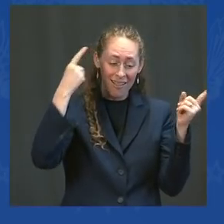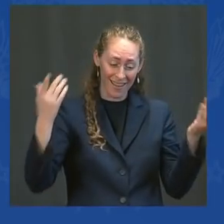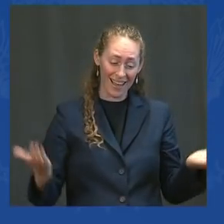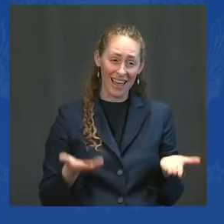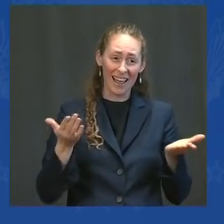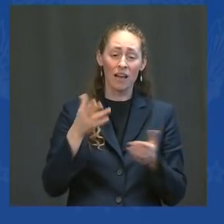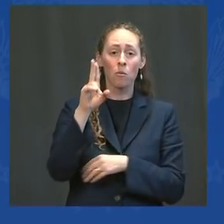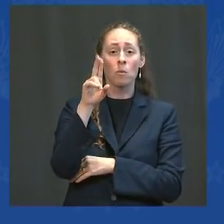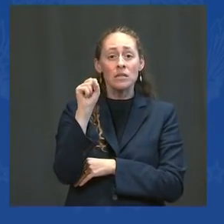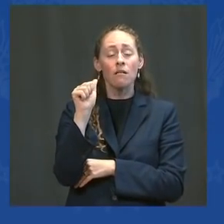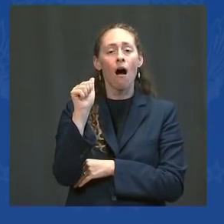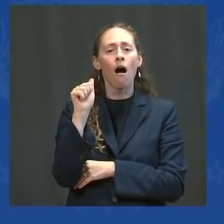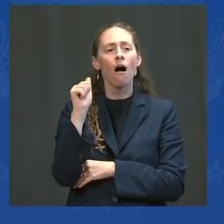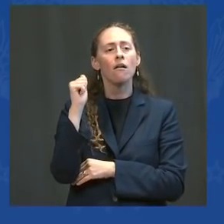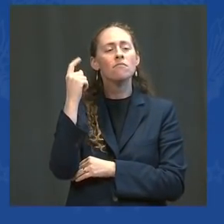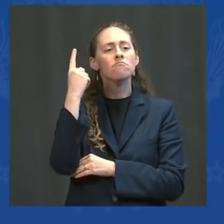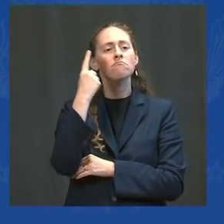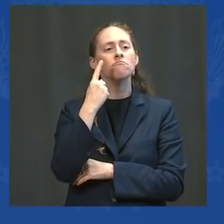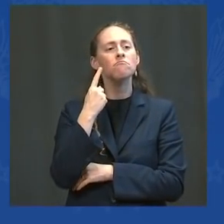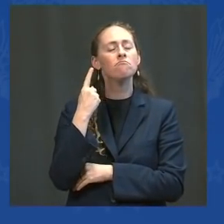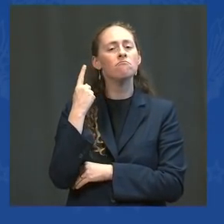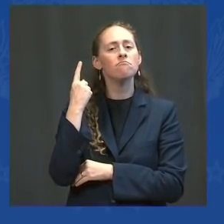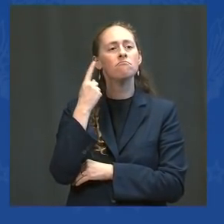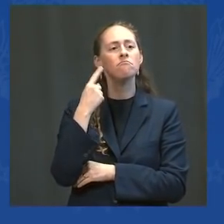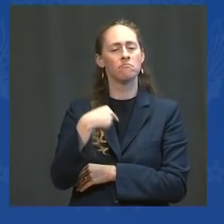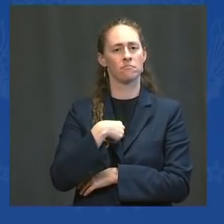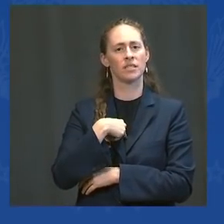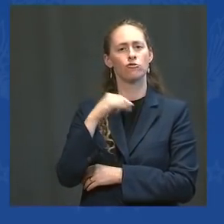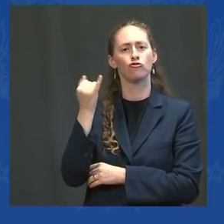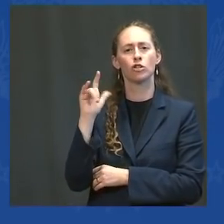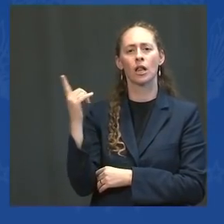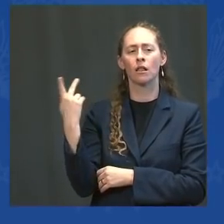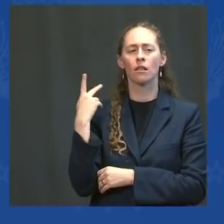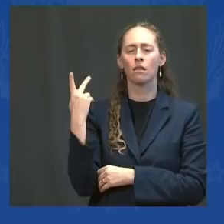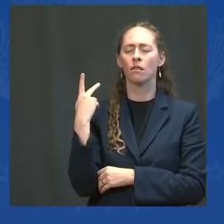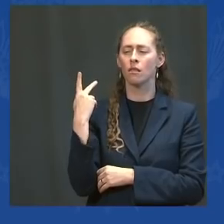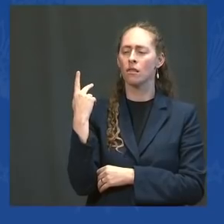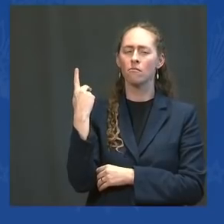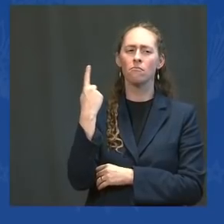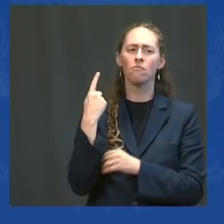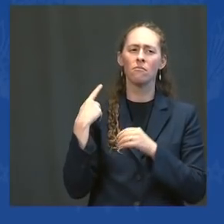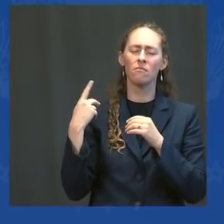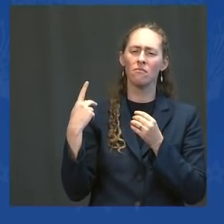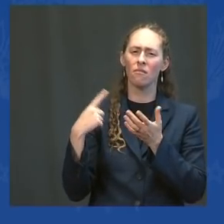Jill and I would never have thought we'd have to join you in the Capitol Rotunda not once,